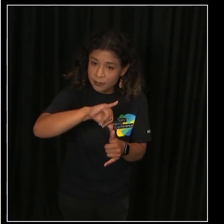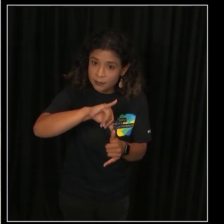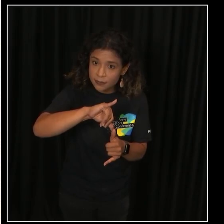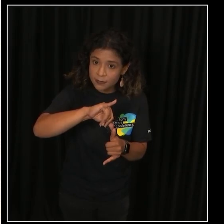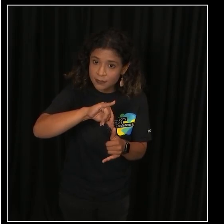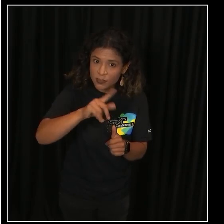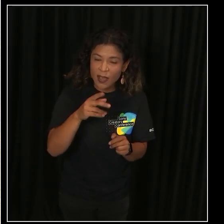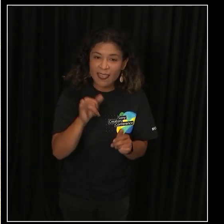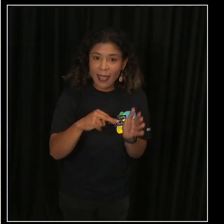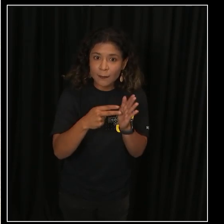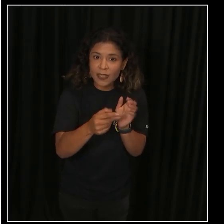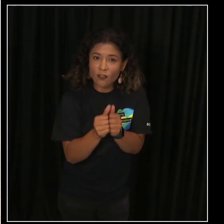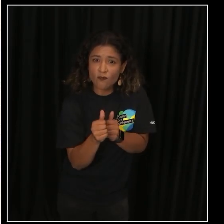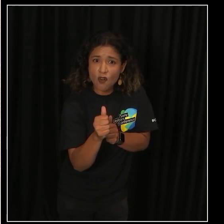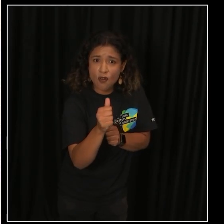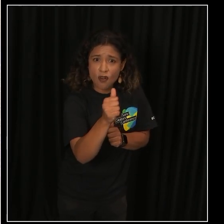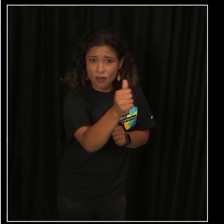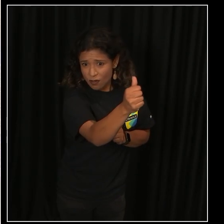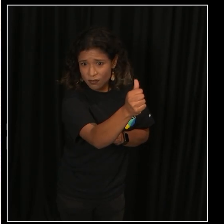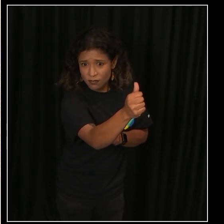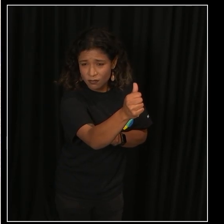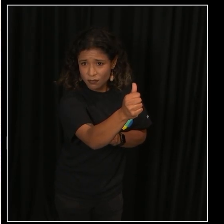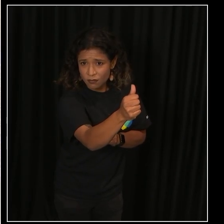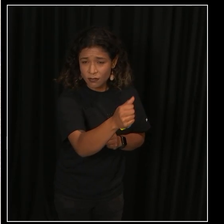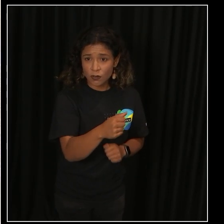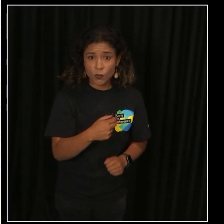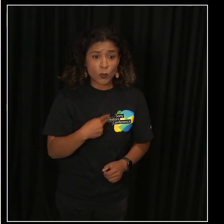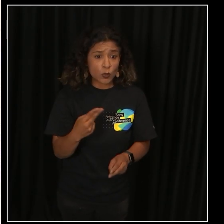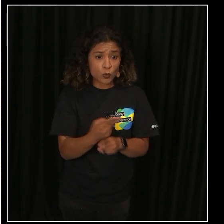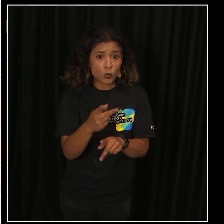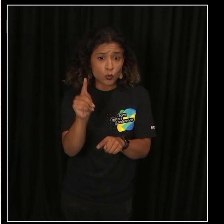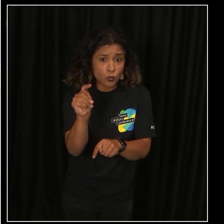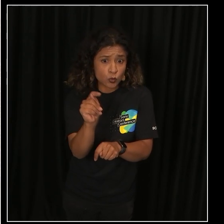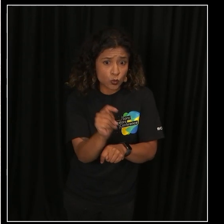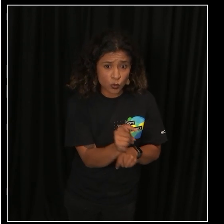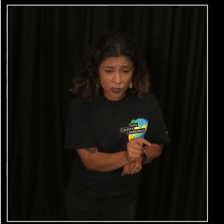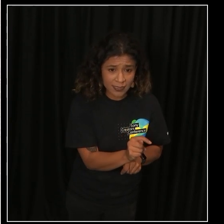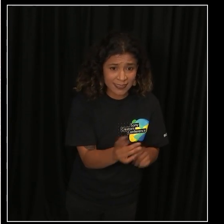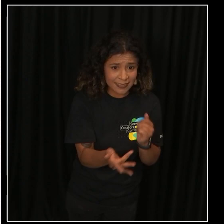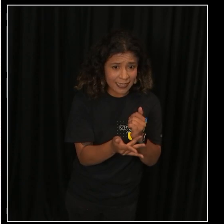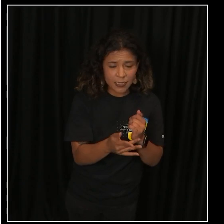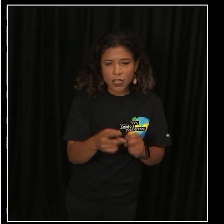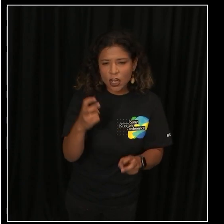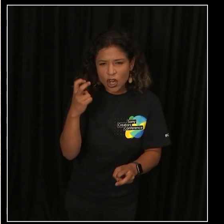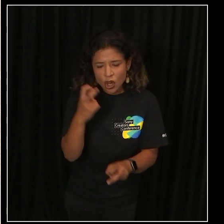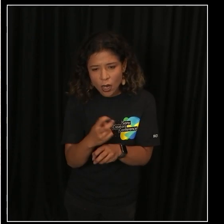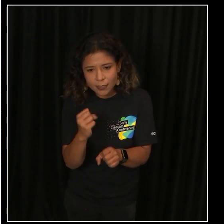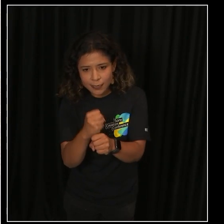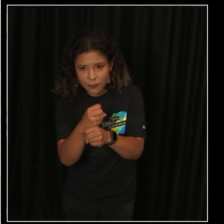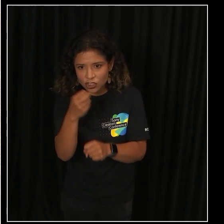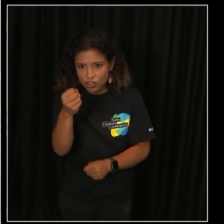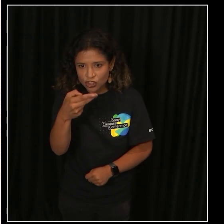And using traditional techniques, this sort of shadowing is actually pretty hard to do. Shadow maps usually don't have that sort of range,